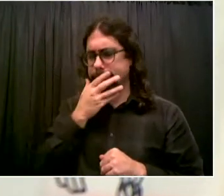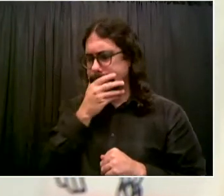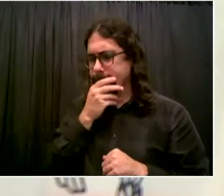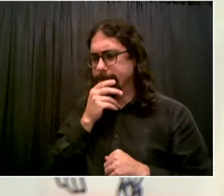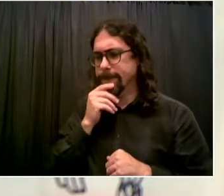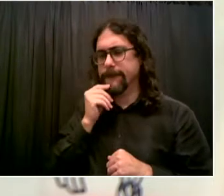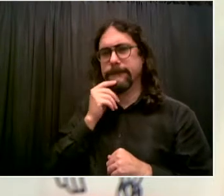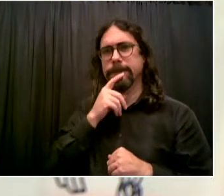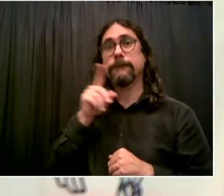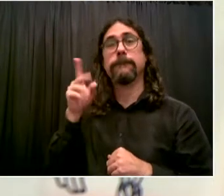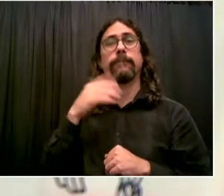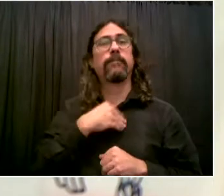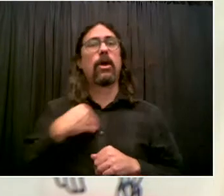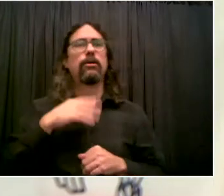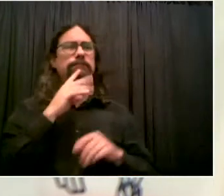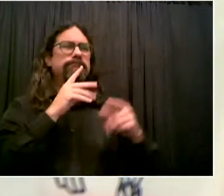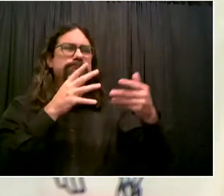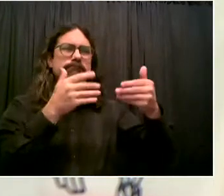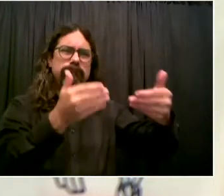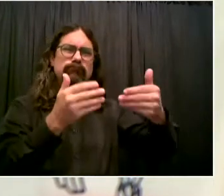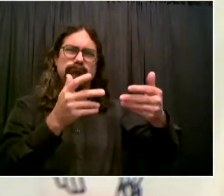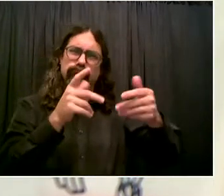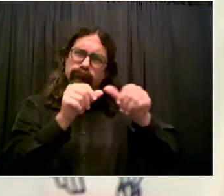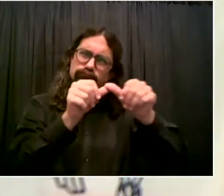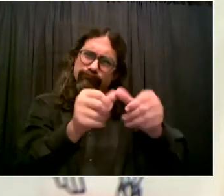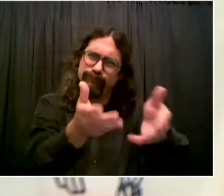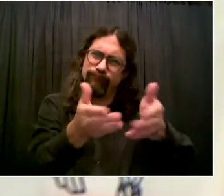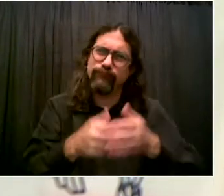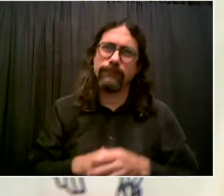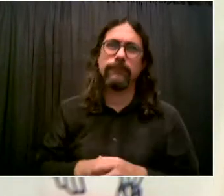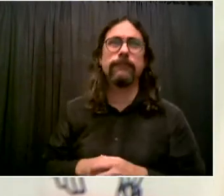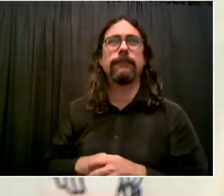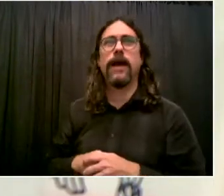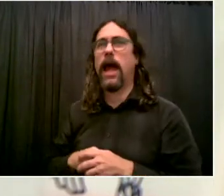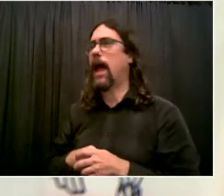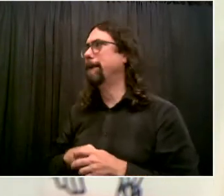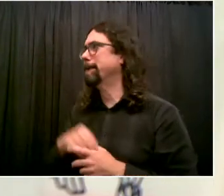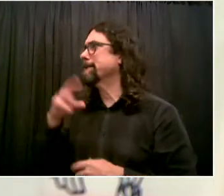WHAT HAPPENED TO YOU. BASICALLY